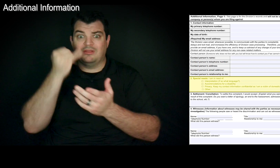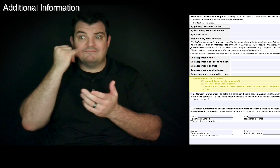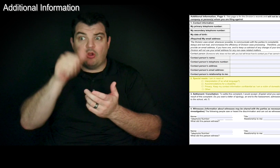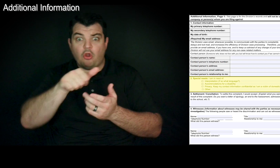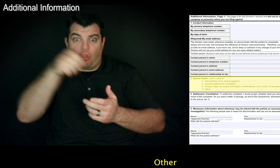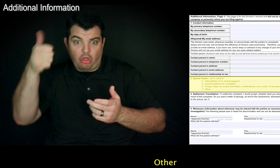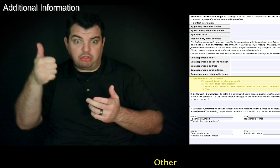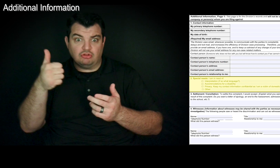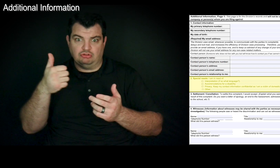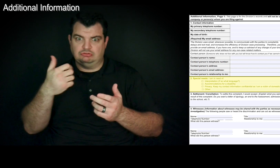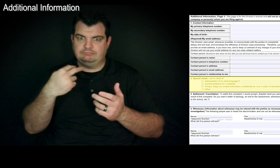Other